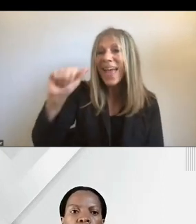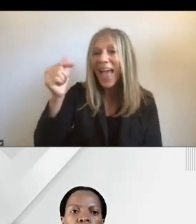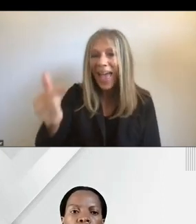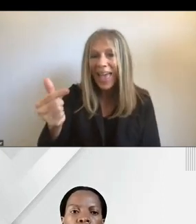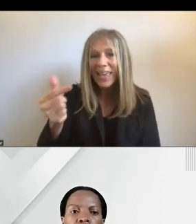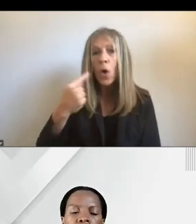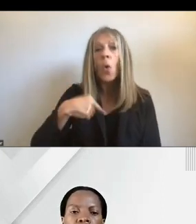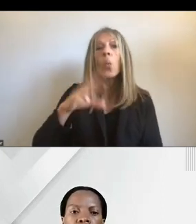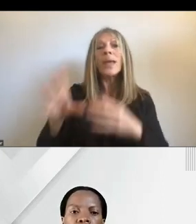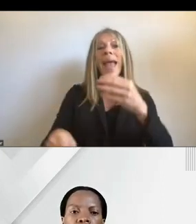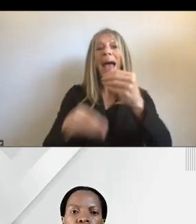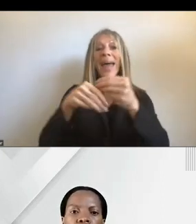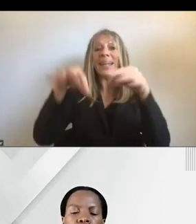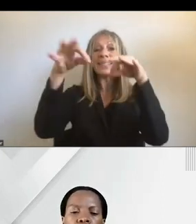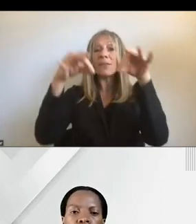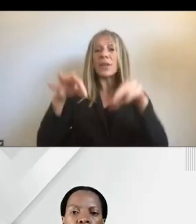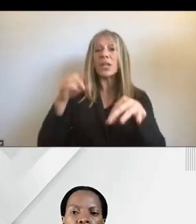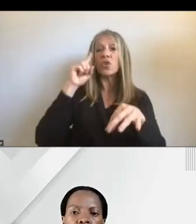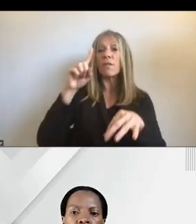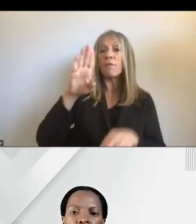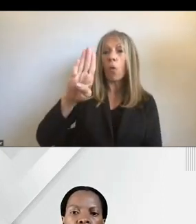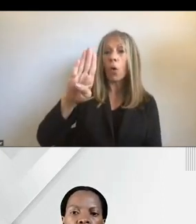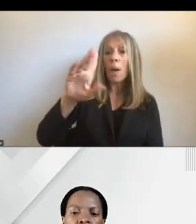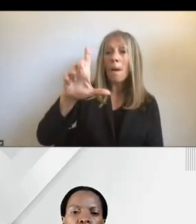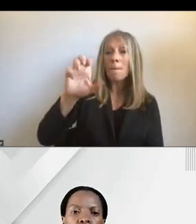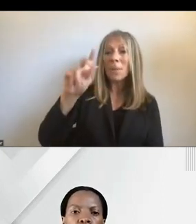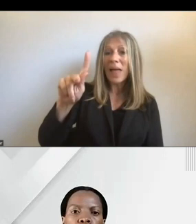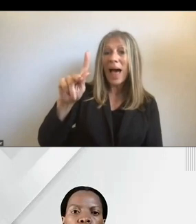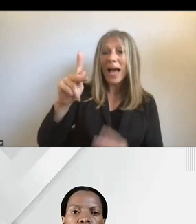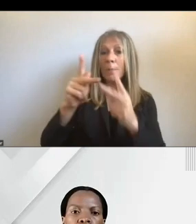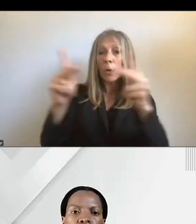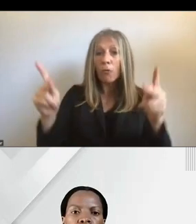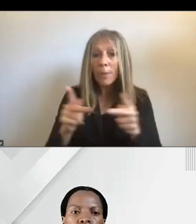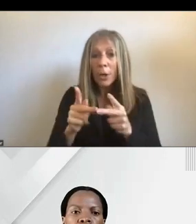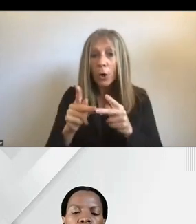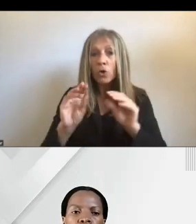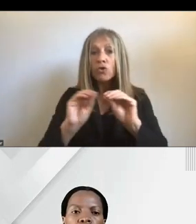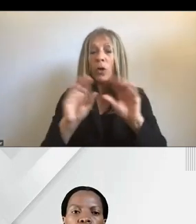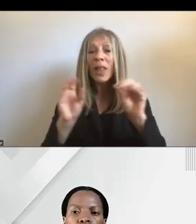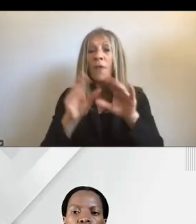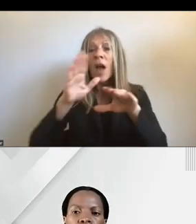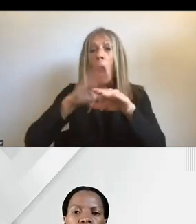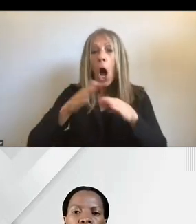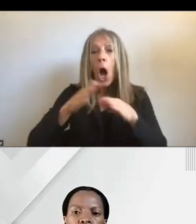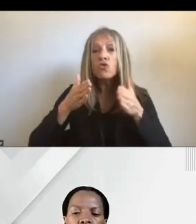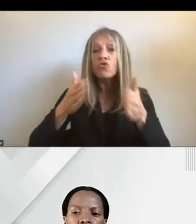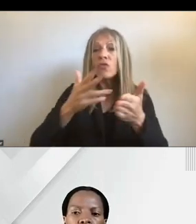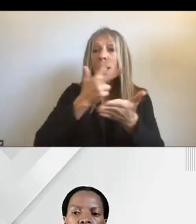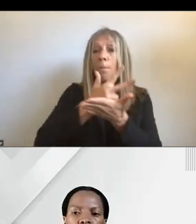We added a definition for block perimeter to clarify on-street parking requirements.